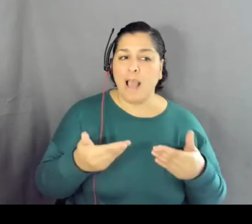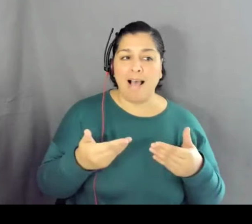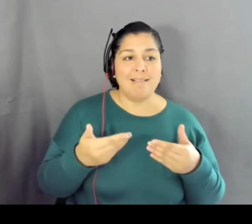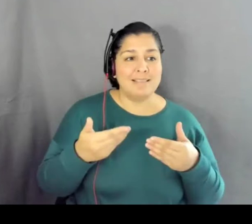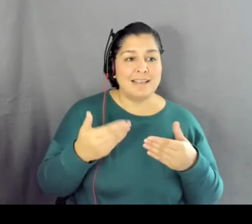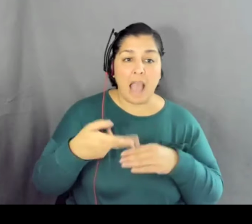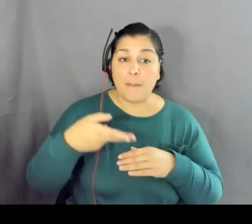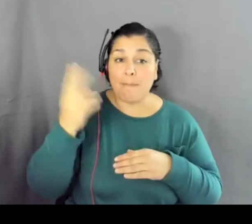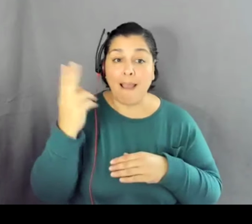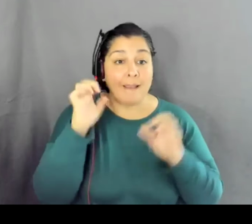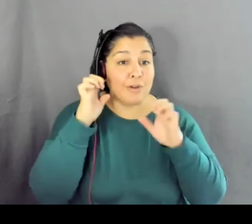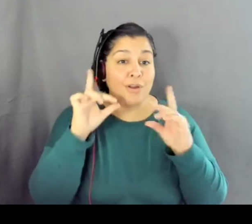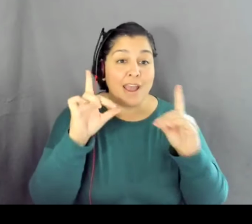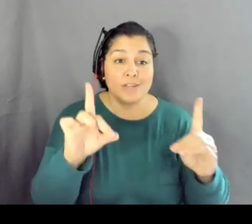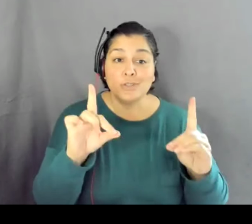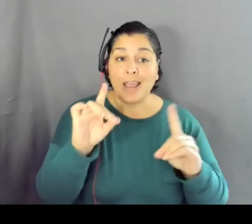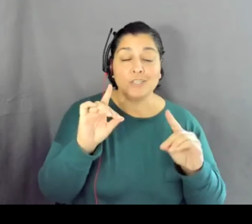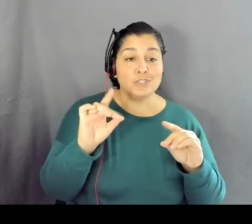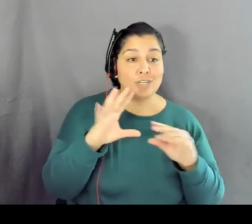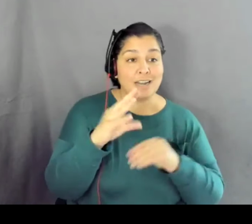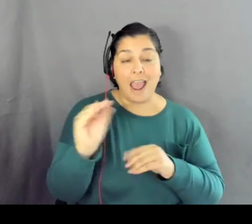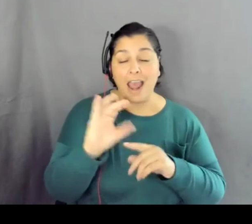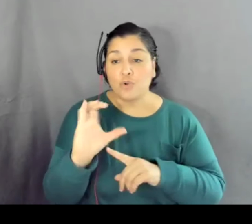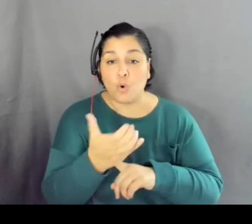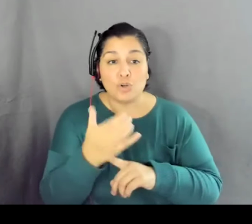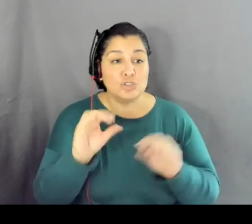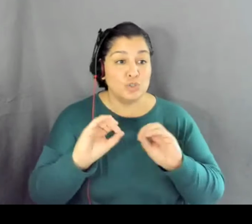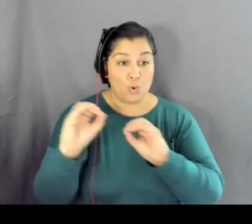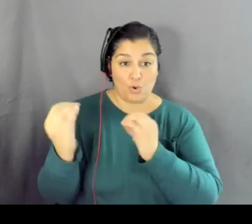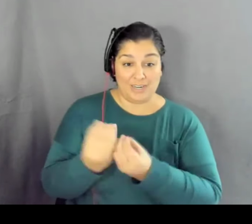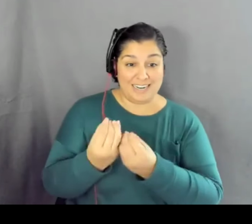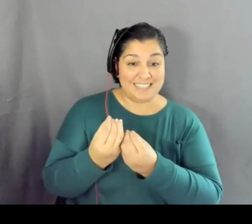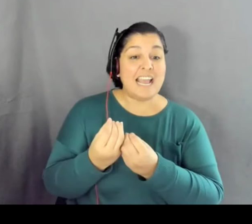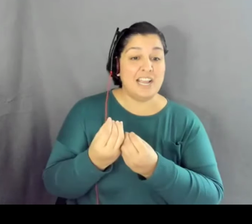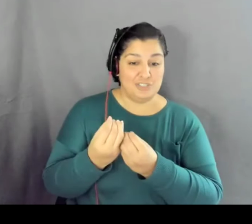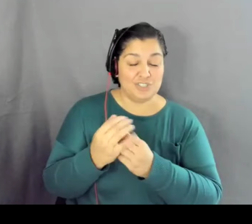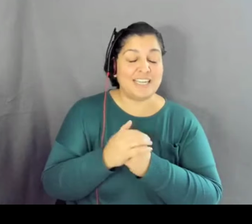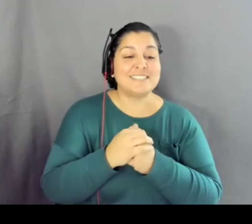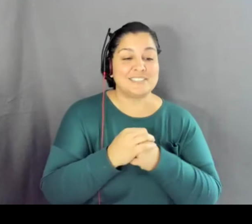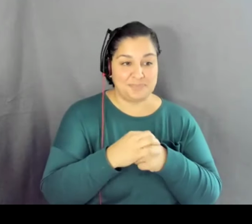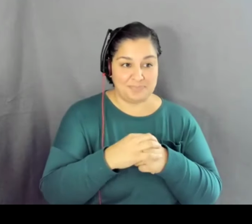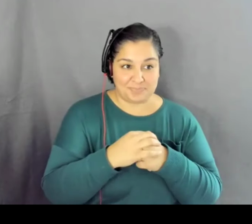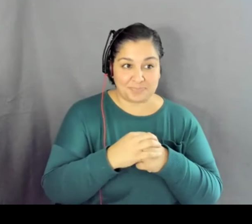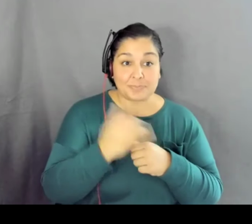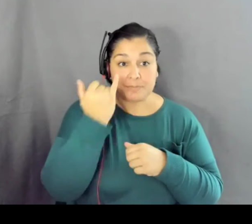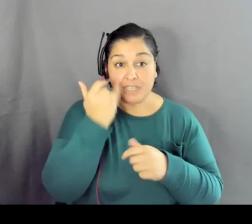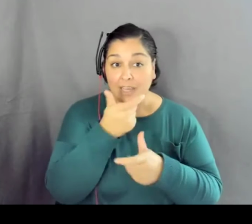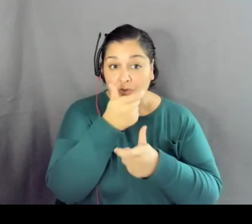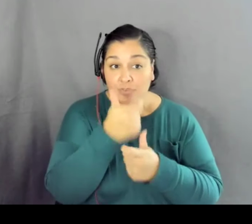and cultural organizations in supporting this vital resource. If you're interested in becoming a member of the curriculum, please